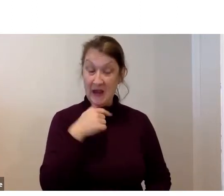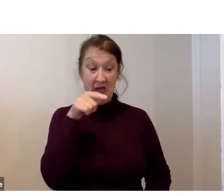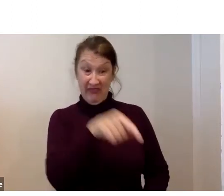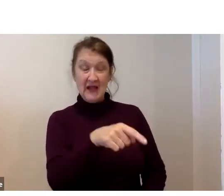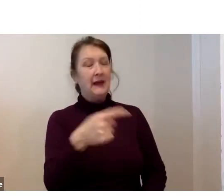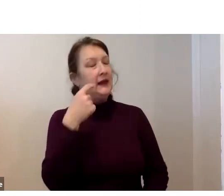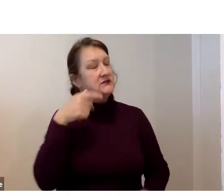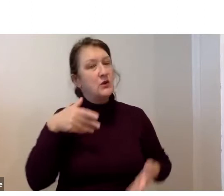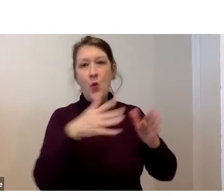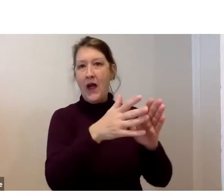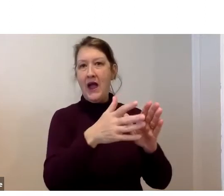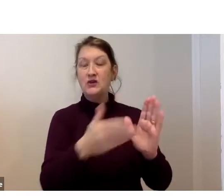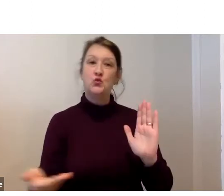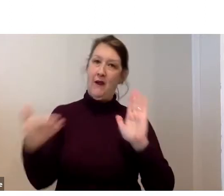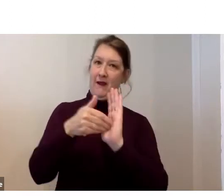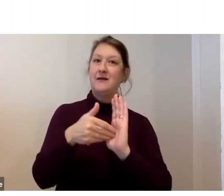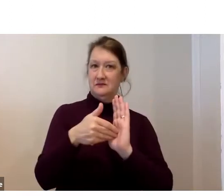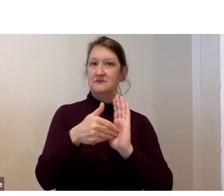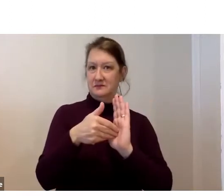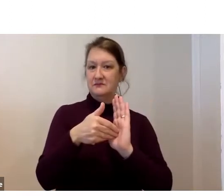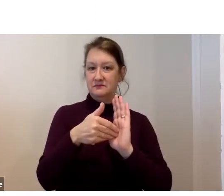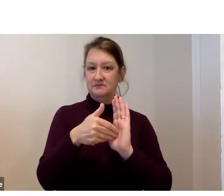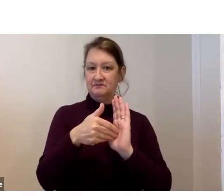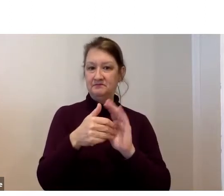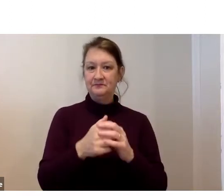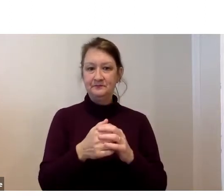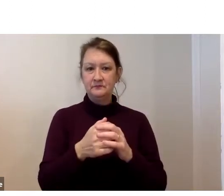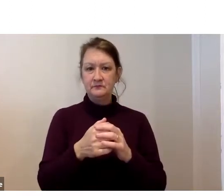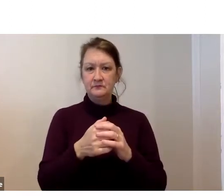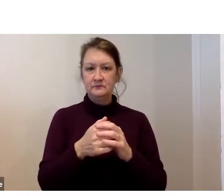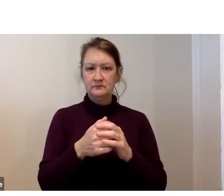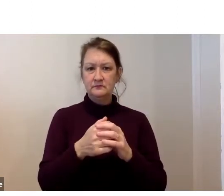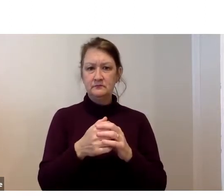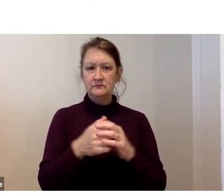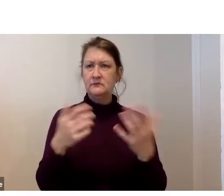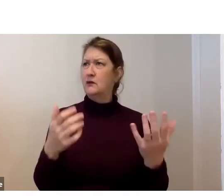So I am getting pop-ups.